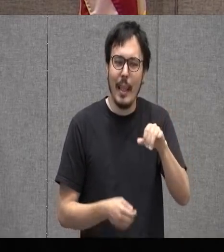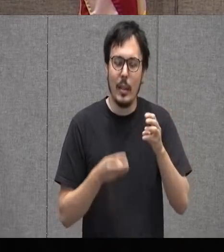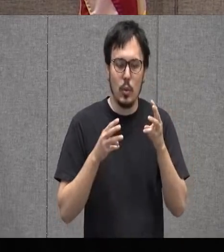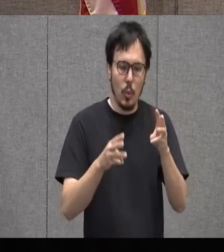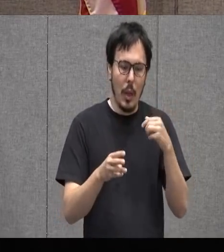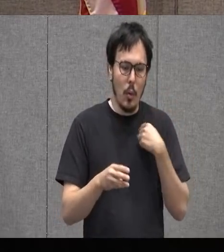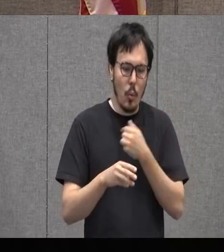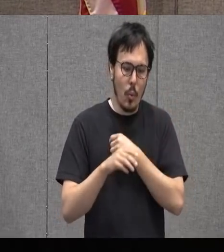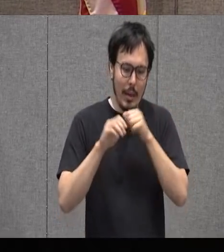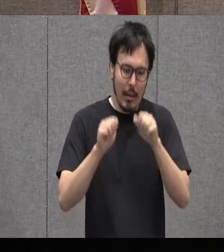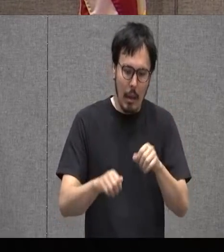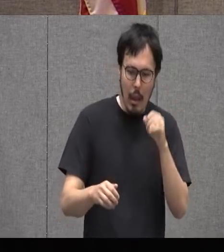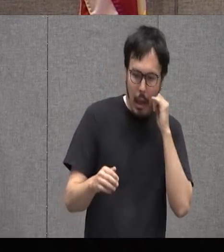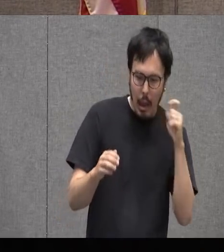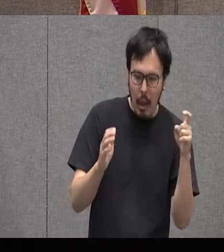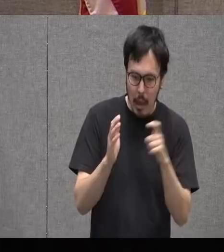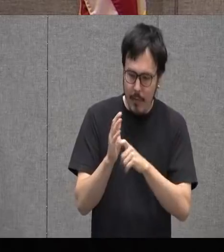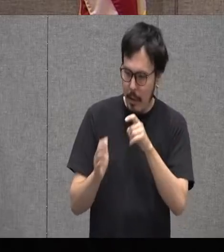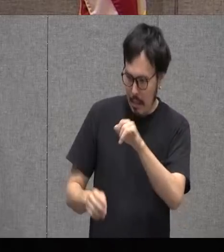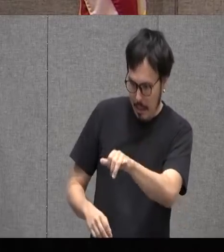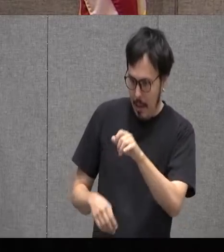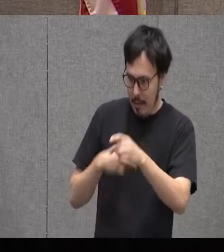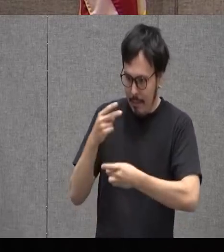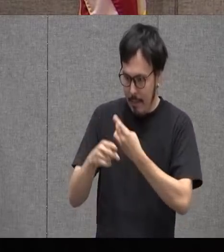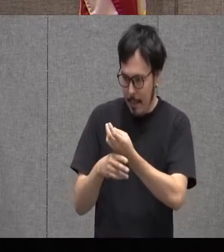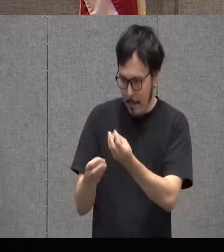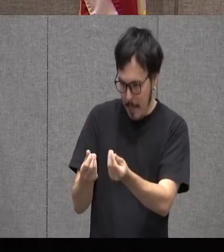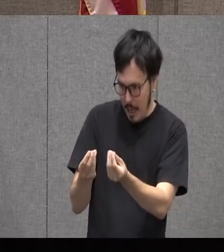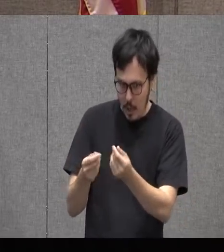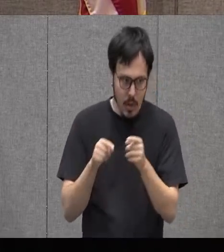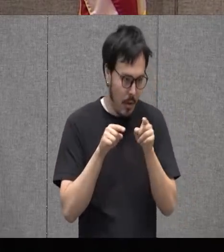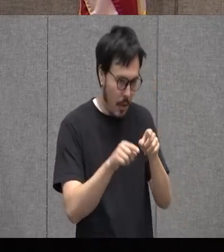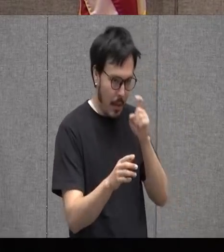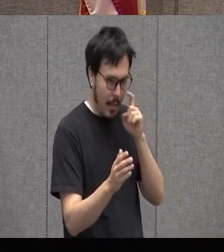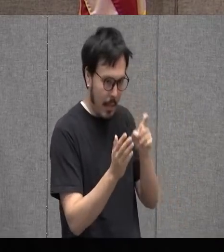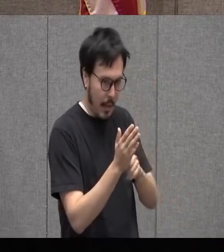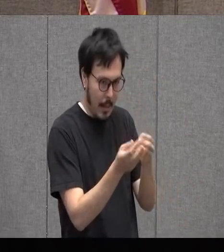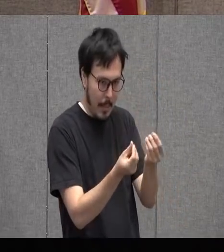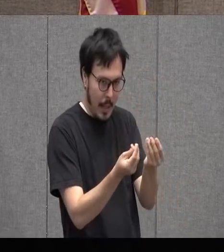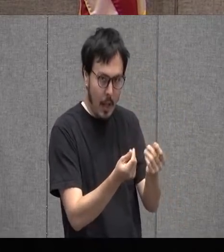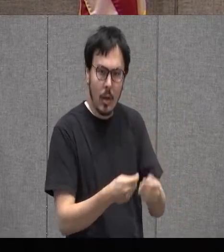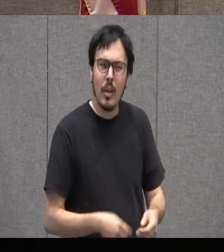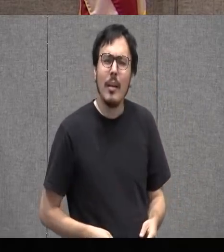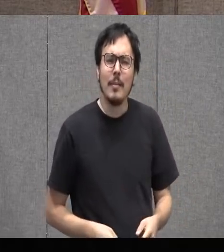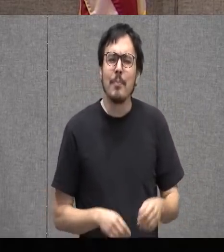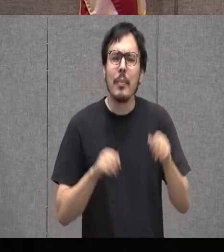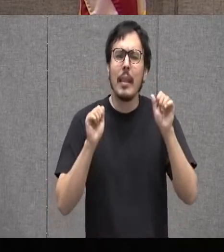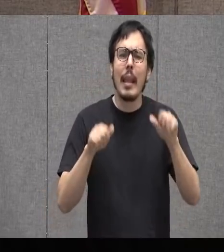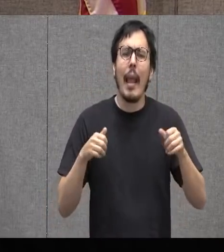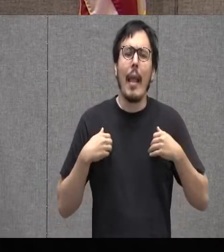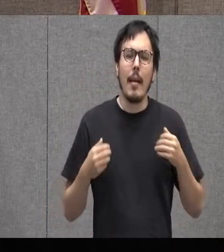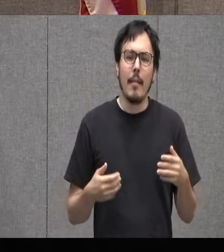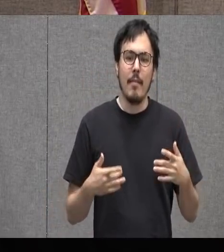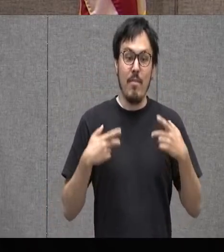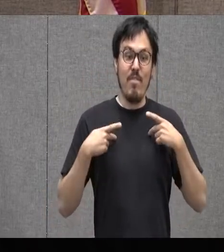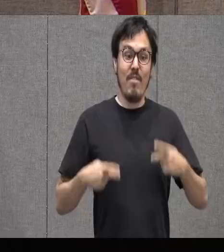And so our substances can have physical properties. And those are things that we can easily observe.